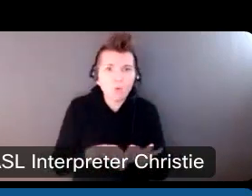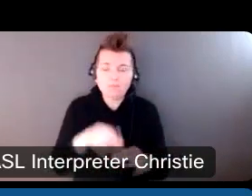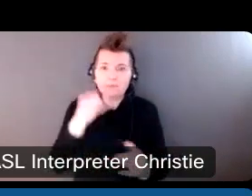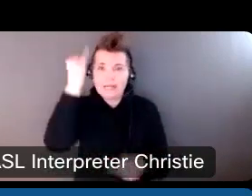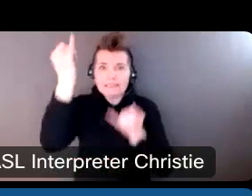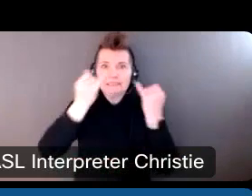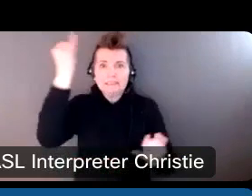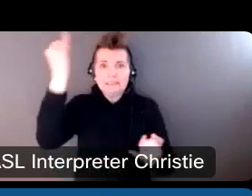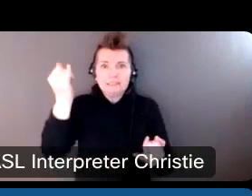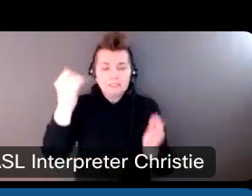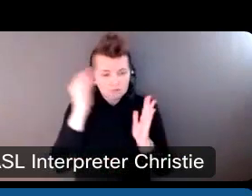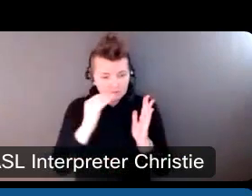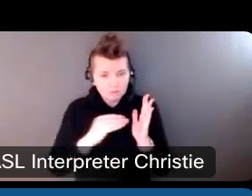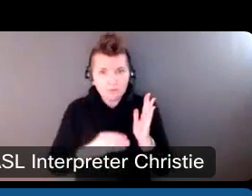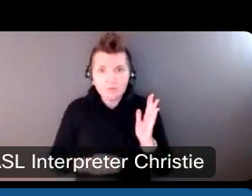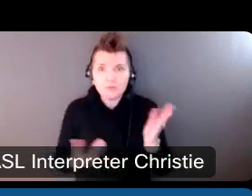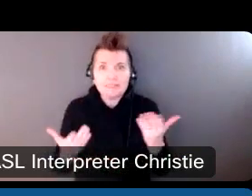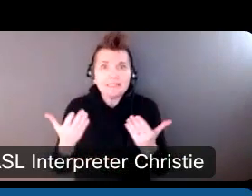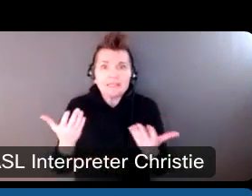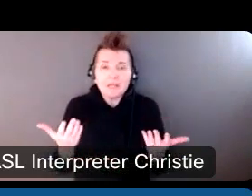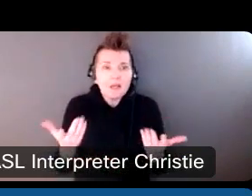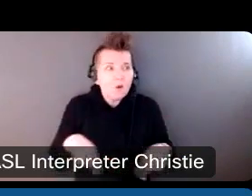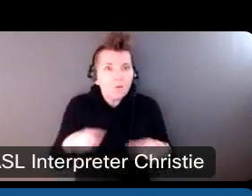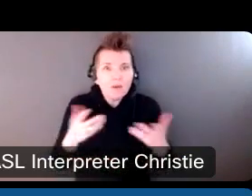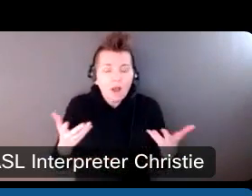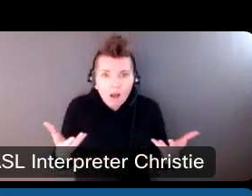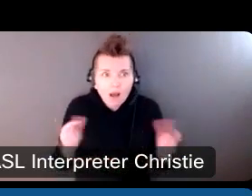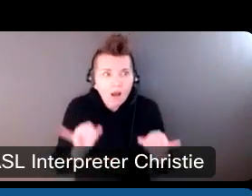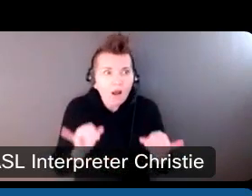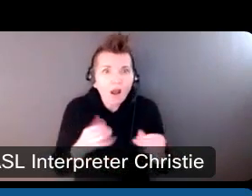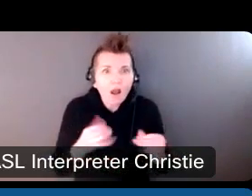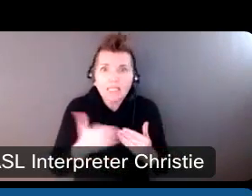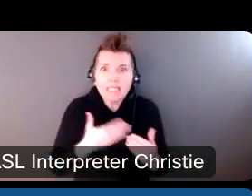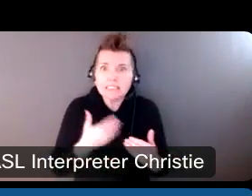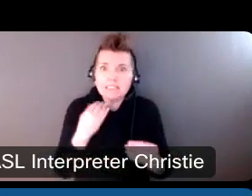to be low-hanging fruit opportunities for things that we had already announced in our